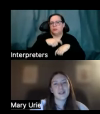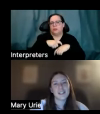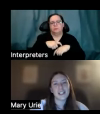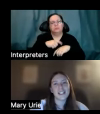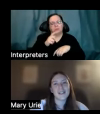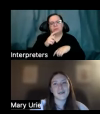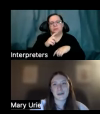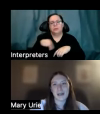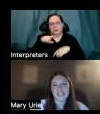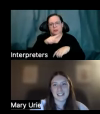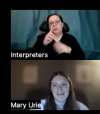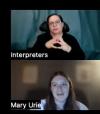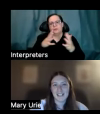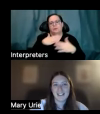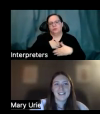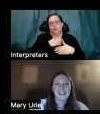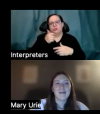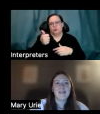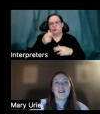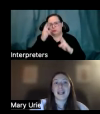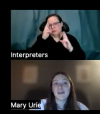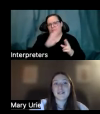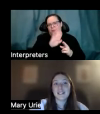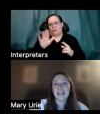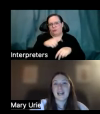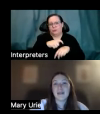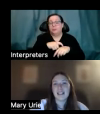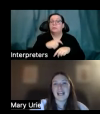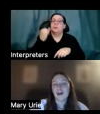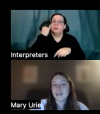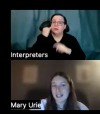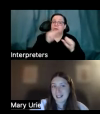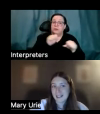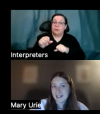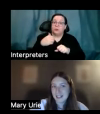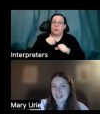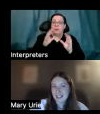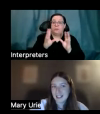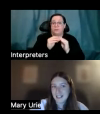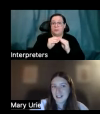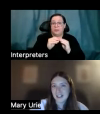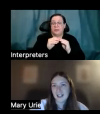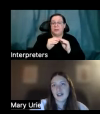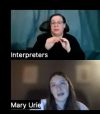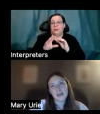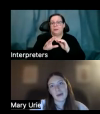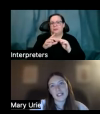appreciate you respecting their time. If you're able to get a meeting outside of a legislative session, you might be able to